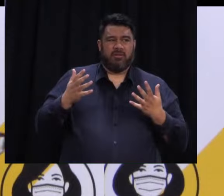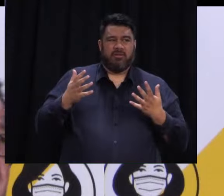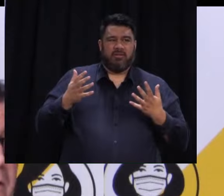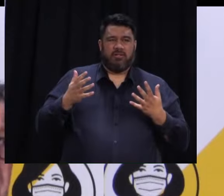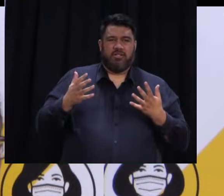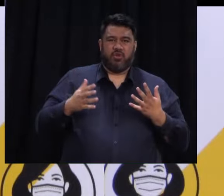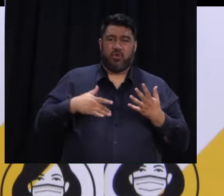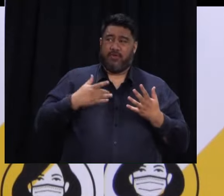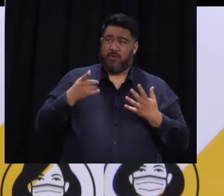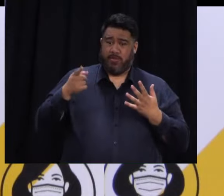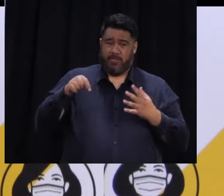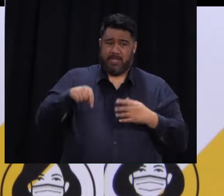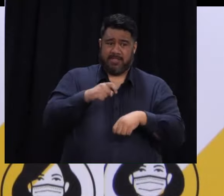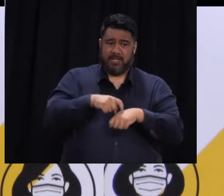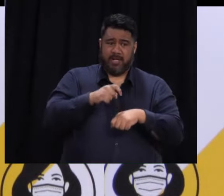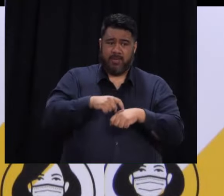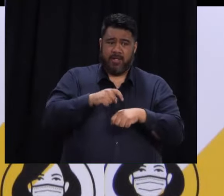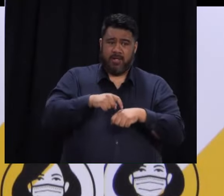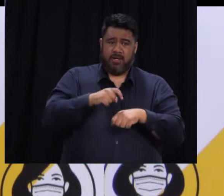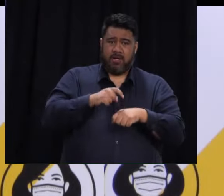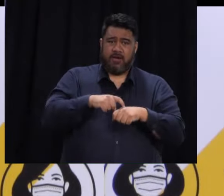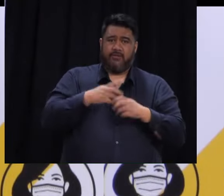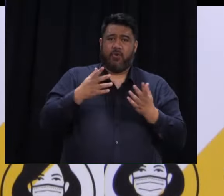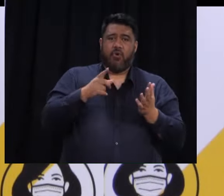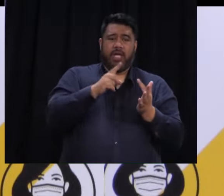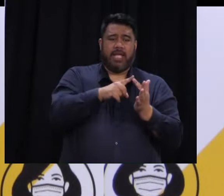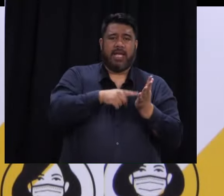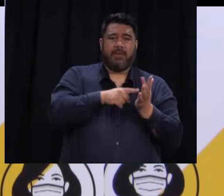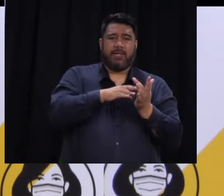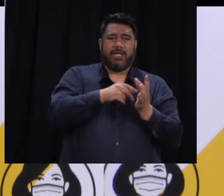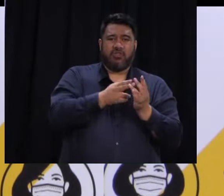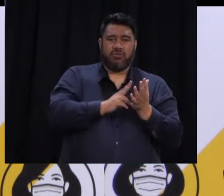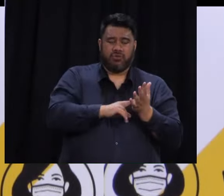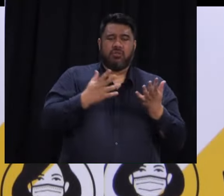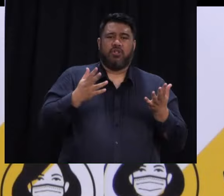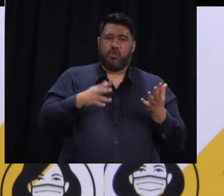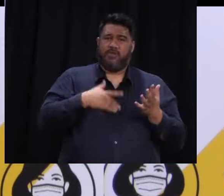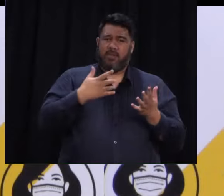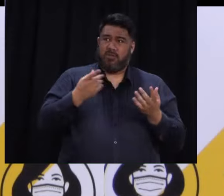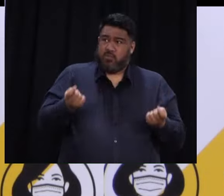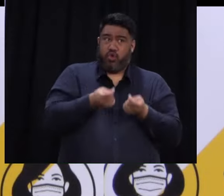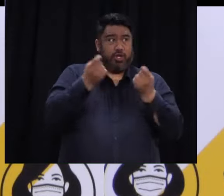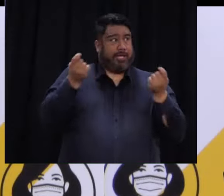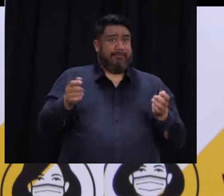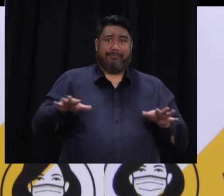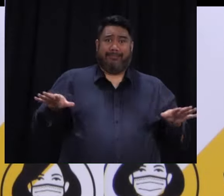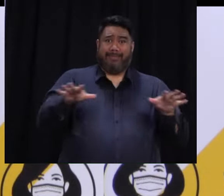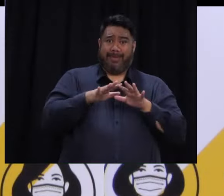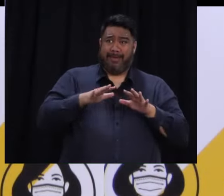might be a bit unsure as to whether elimination will work this tim, do you see any evidence that the lockdown is not working as